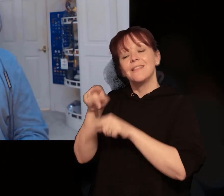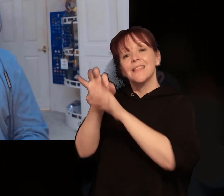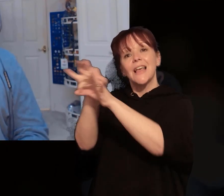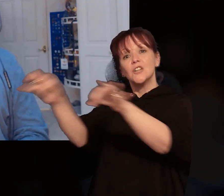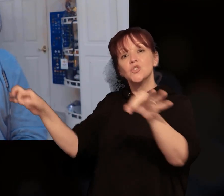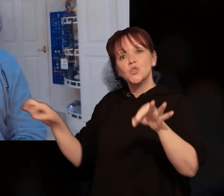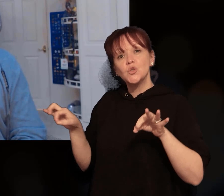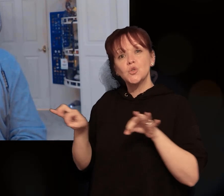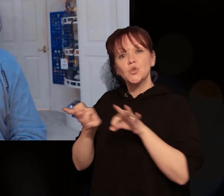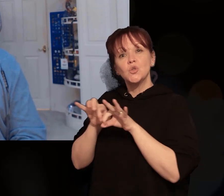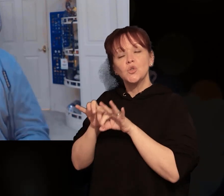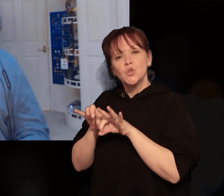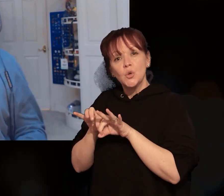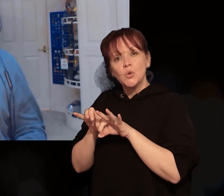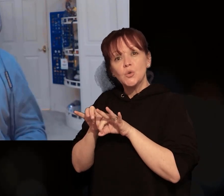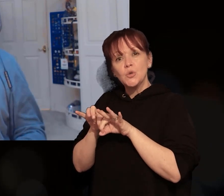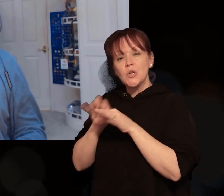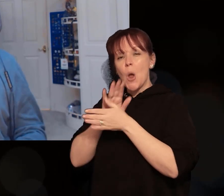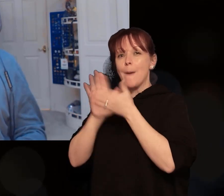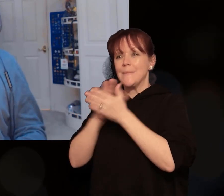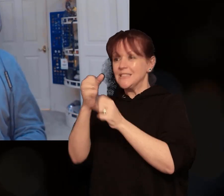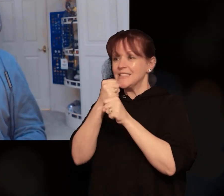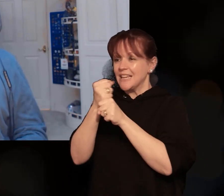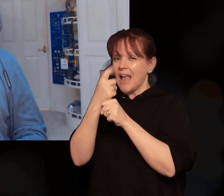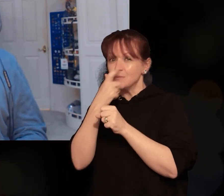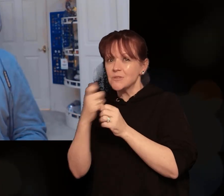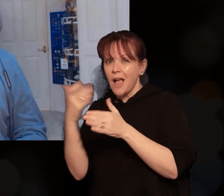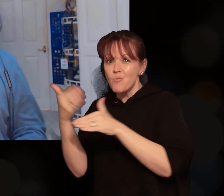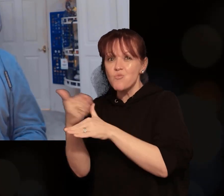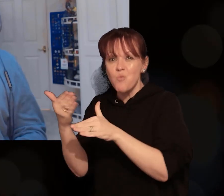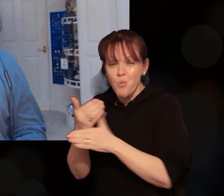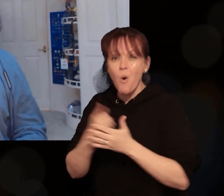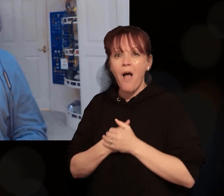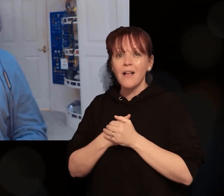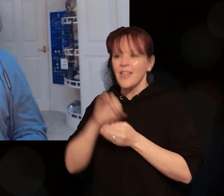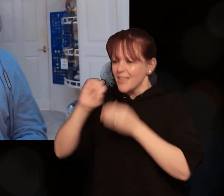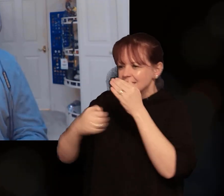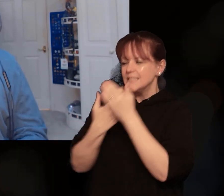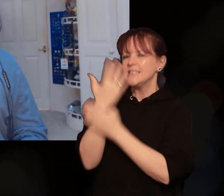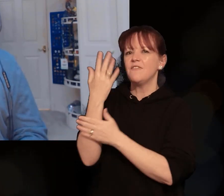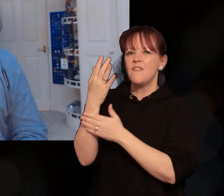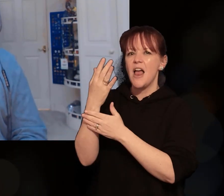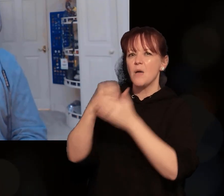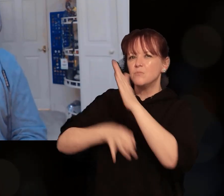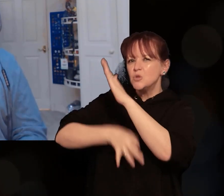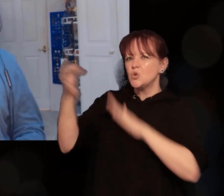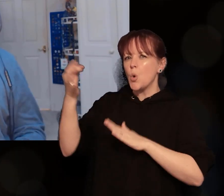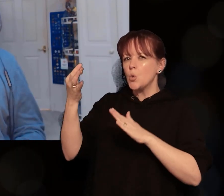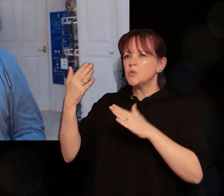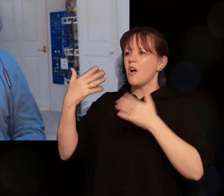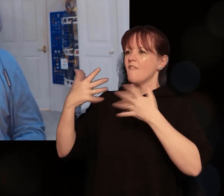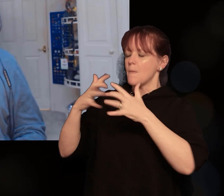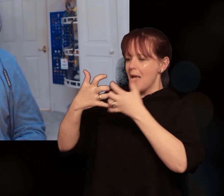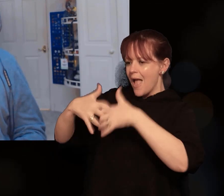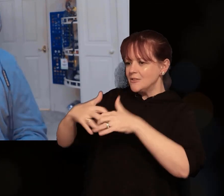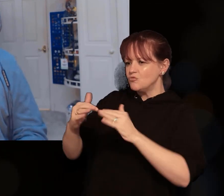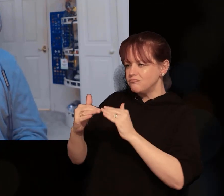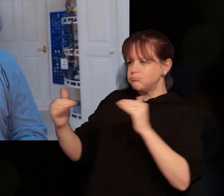is down to the work from this studio, developing tools at engine level to make implementation of accessibility